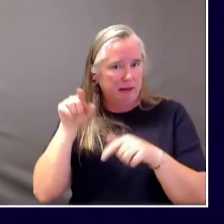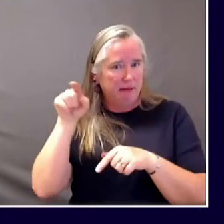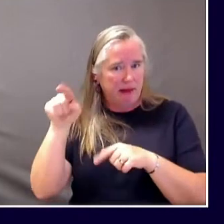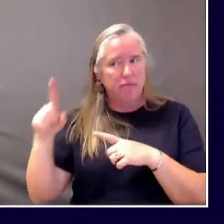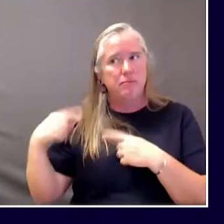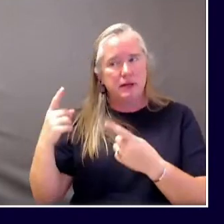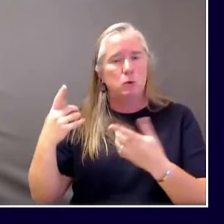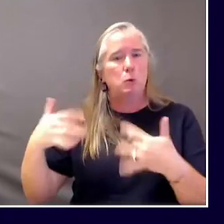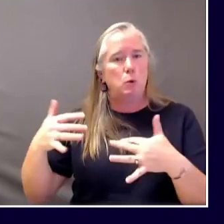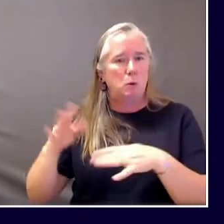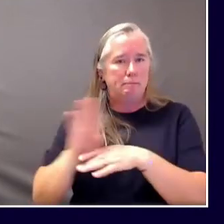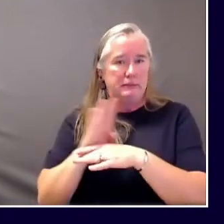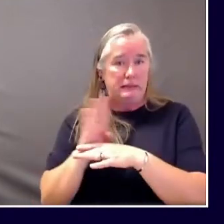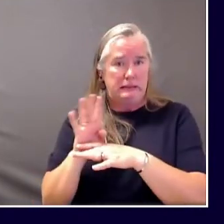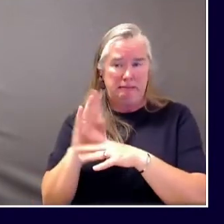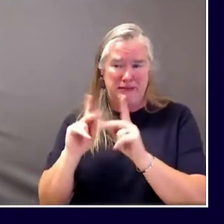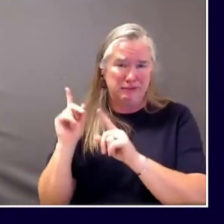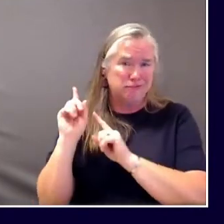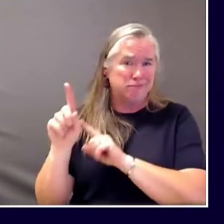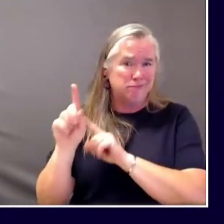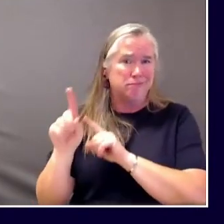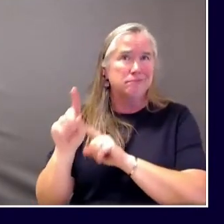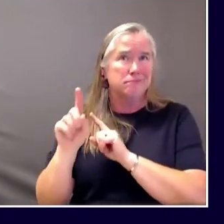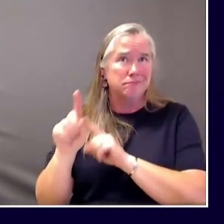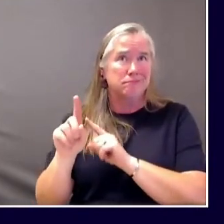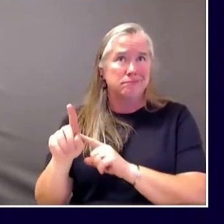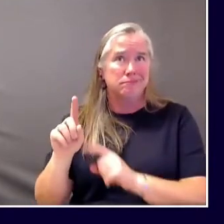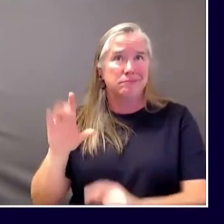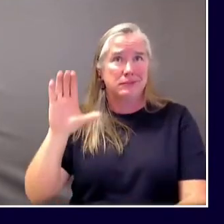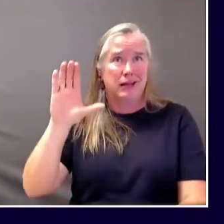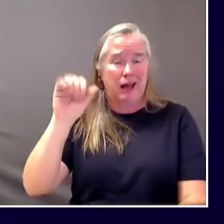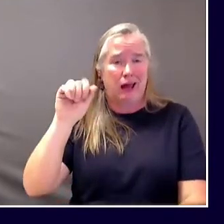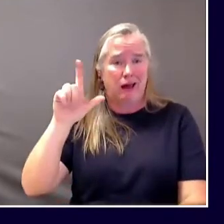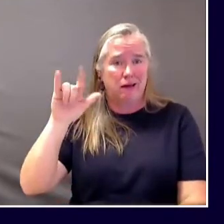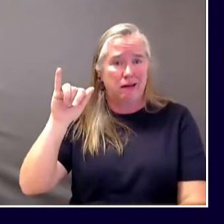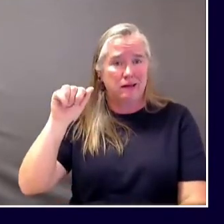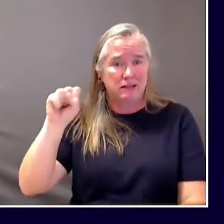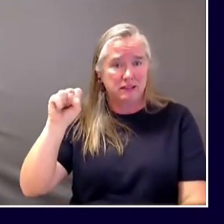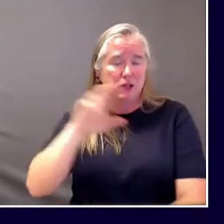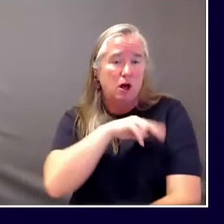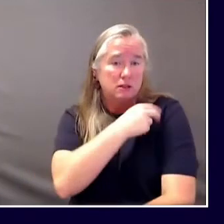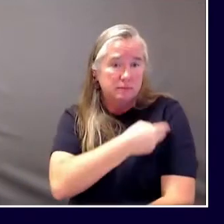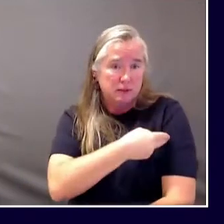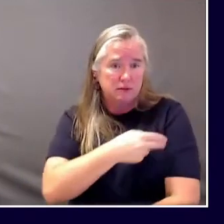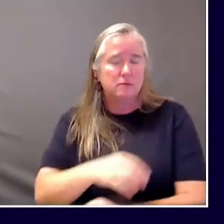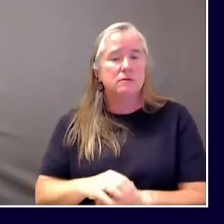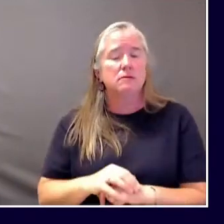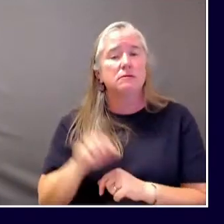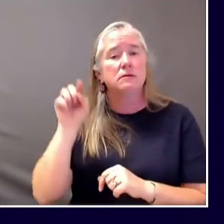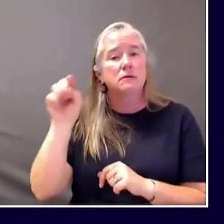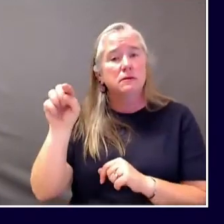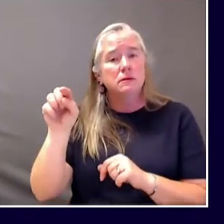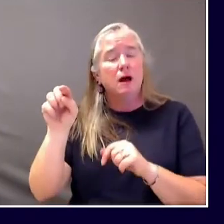heavy load in recent weeks they sit on the eastern side of the